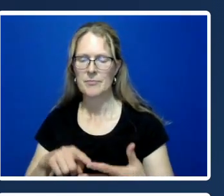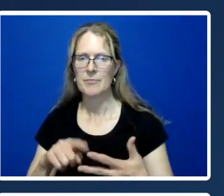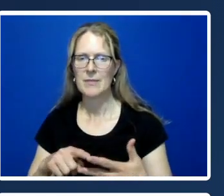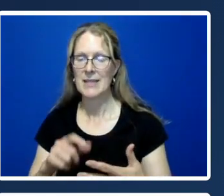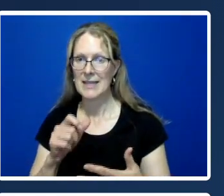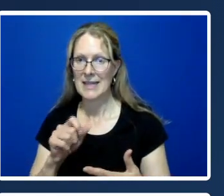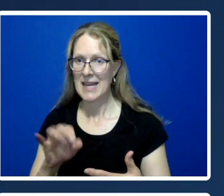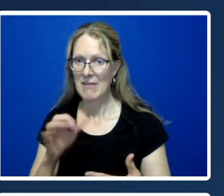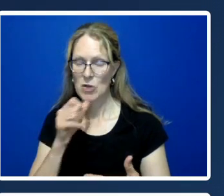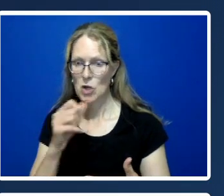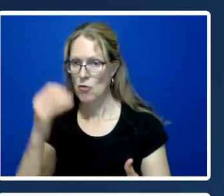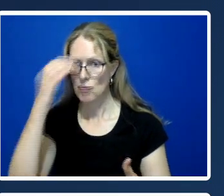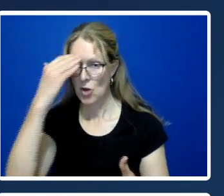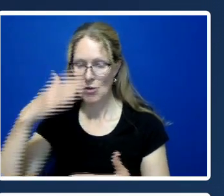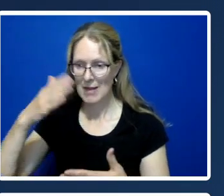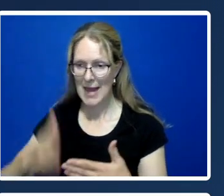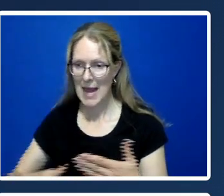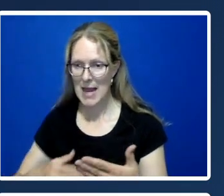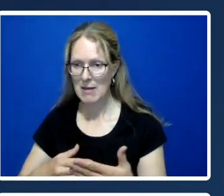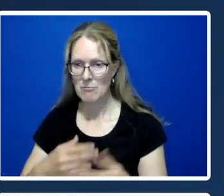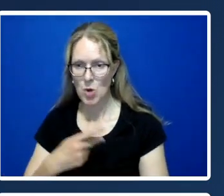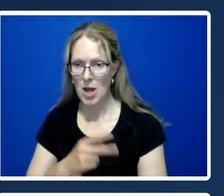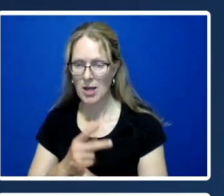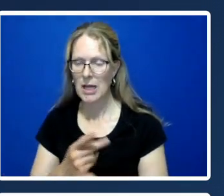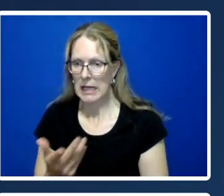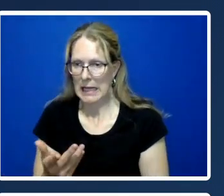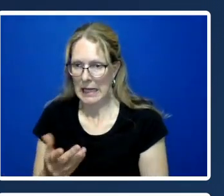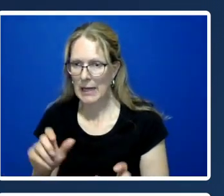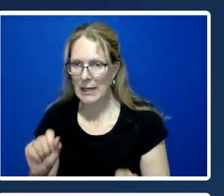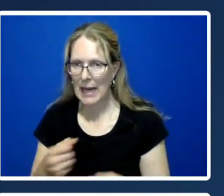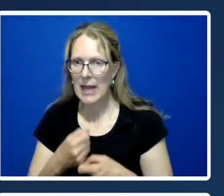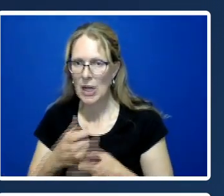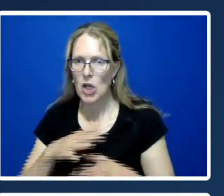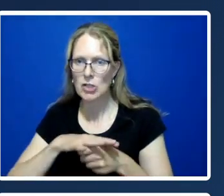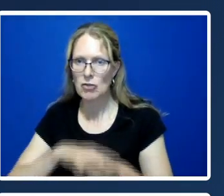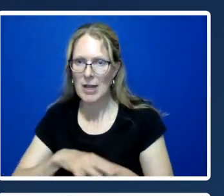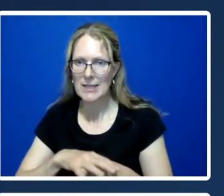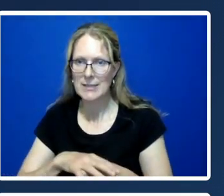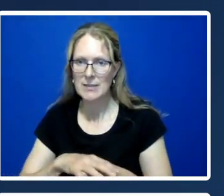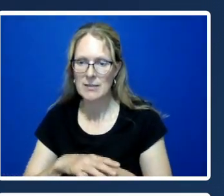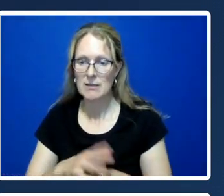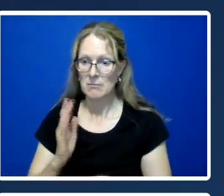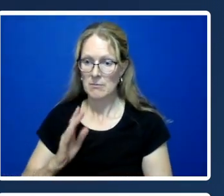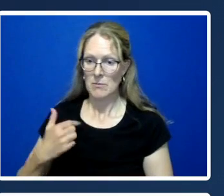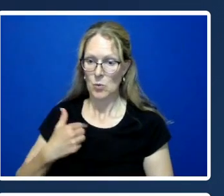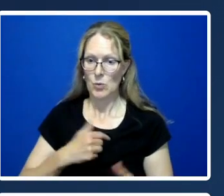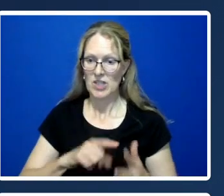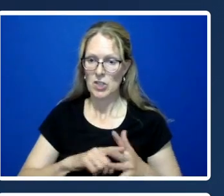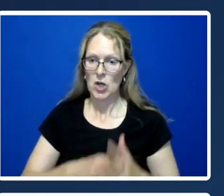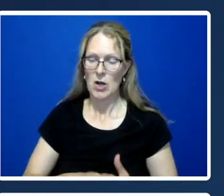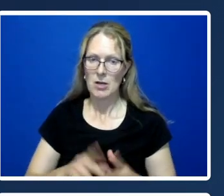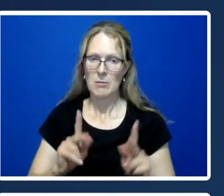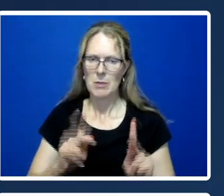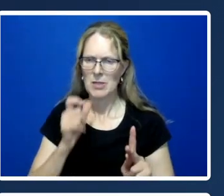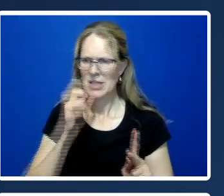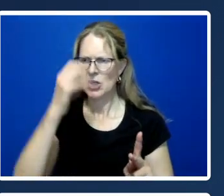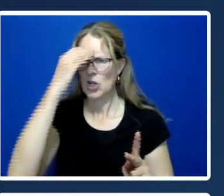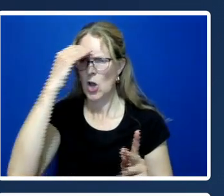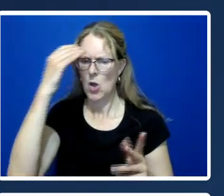at the beginning of this, no one had any idea what our project would be. What did it look like? What would -- how much time would it take? What would it contain? It